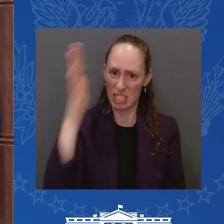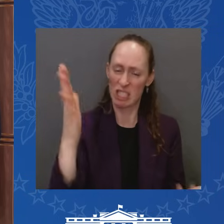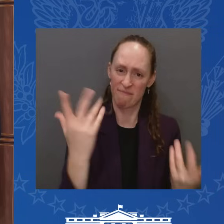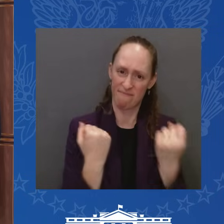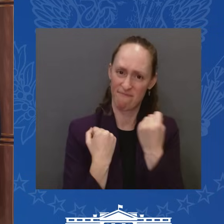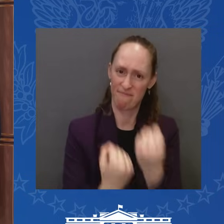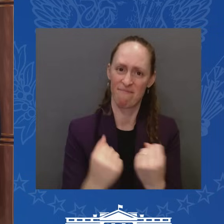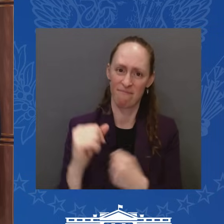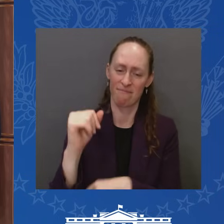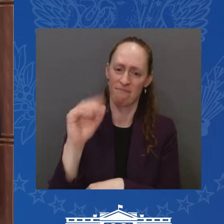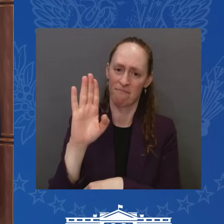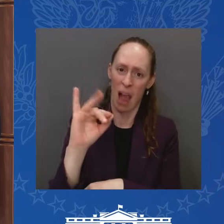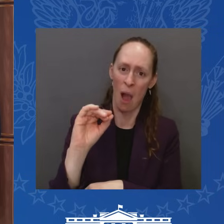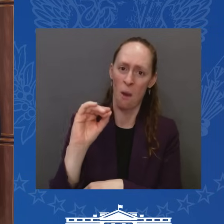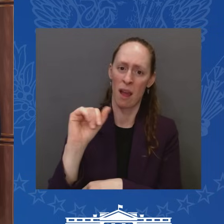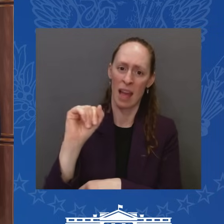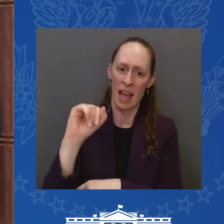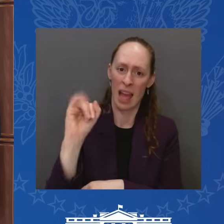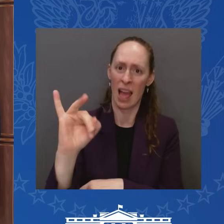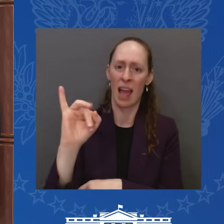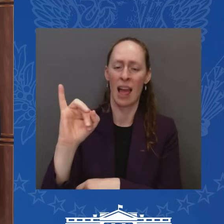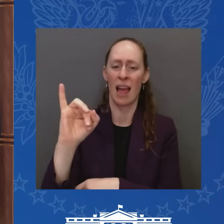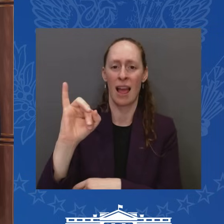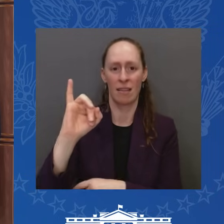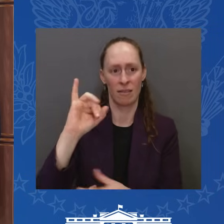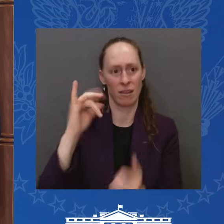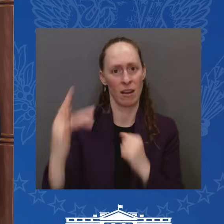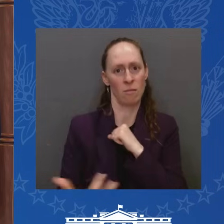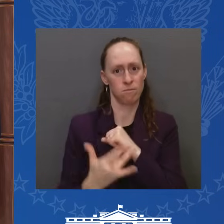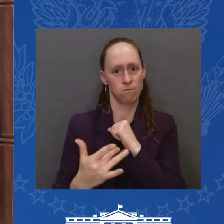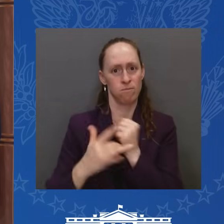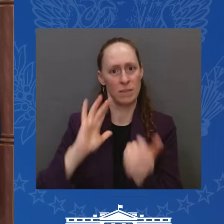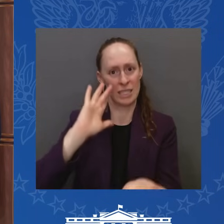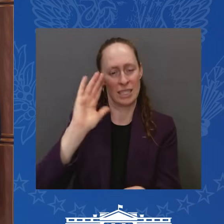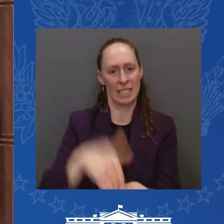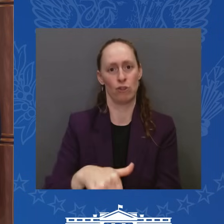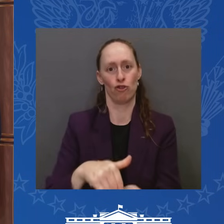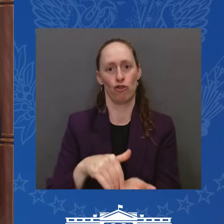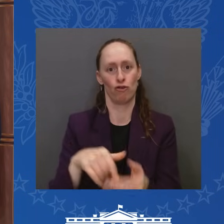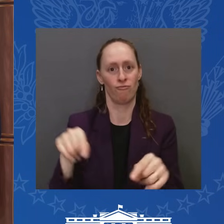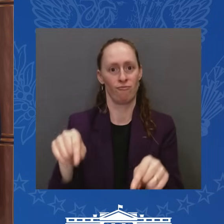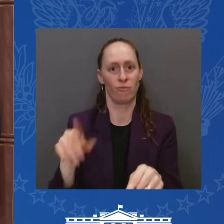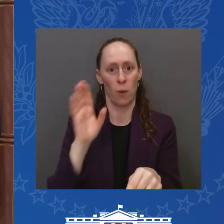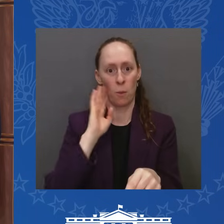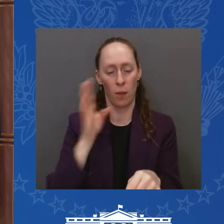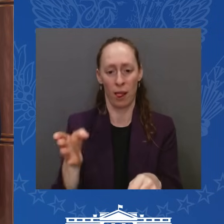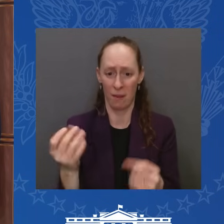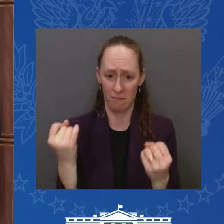are now set to become true economic powerhouses. It is now my honor and my privilege